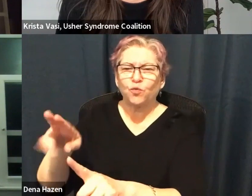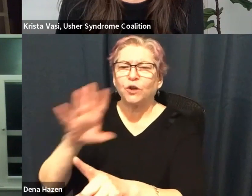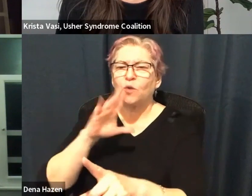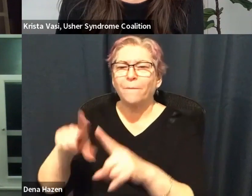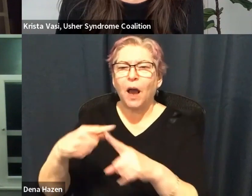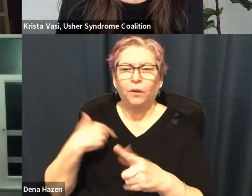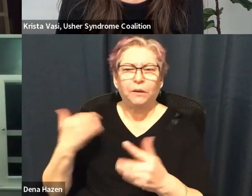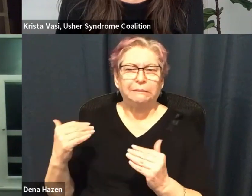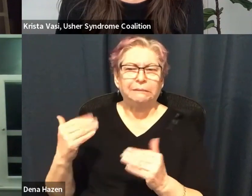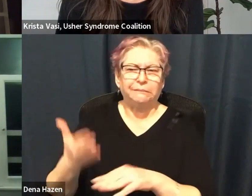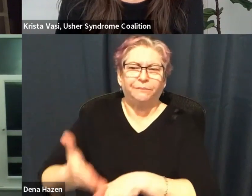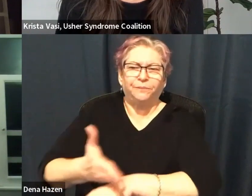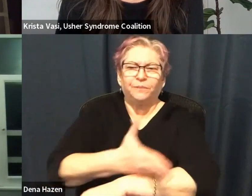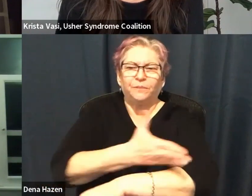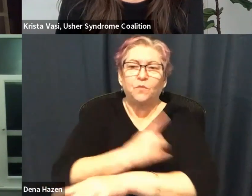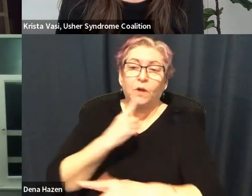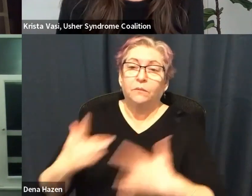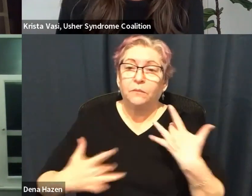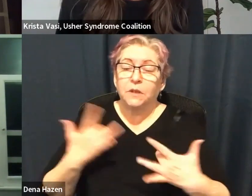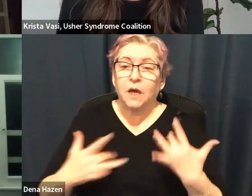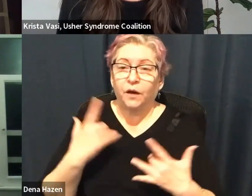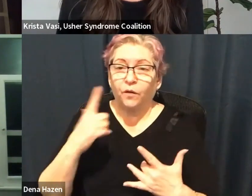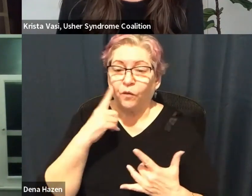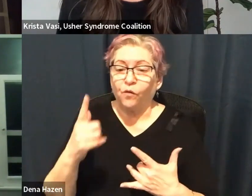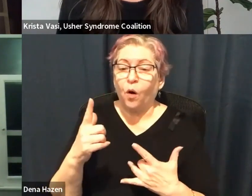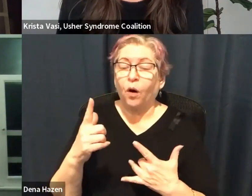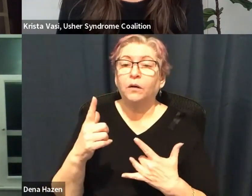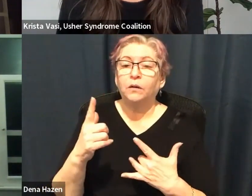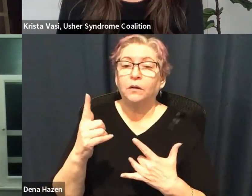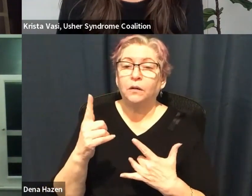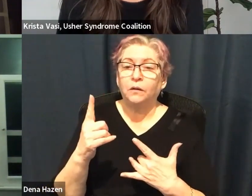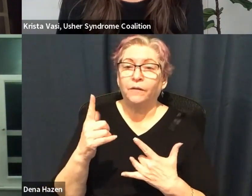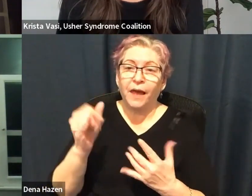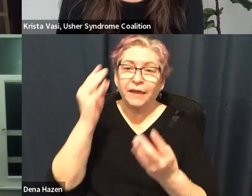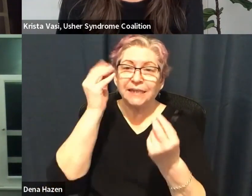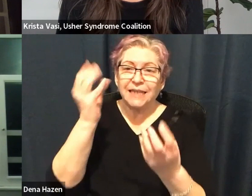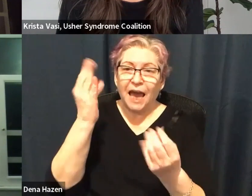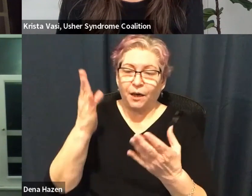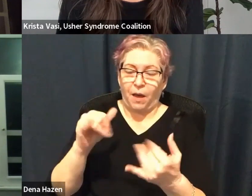and we're excited of data pretty much by the end of this month,